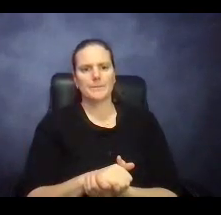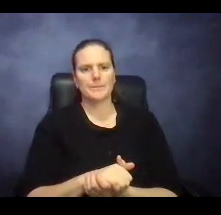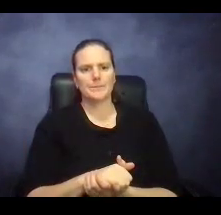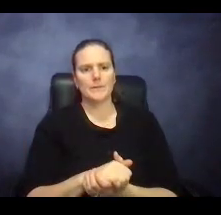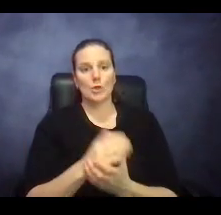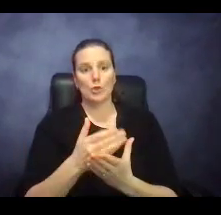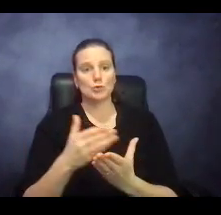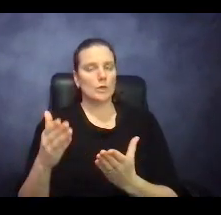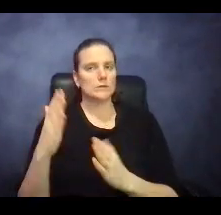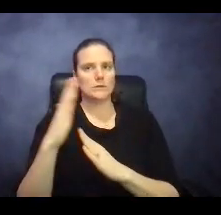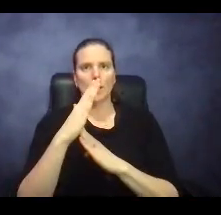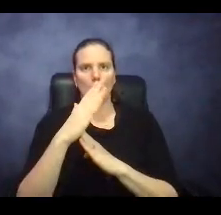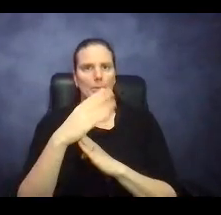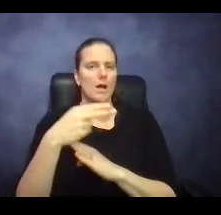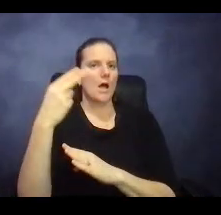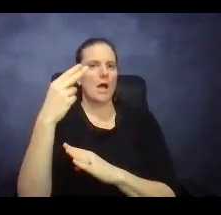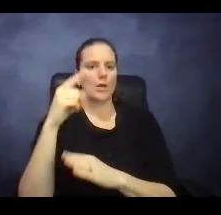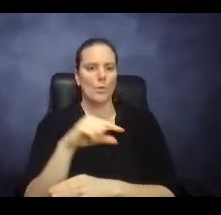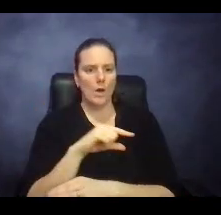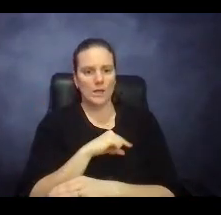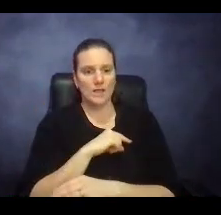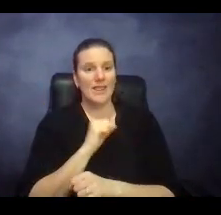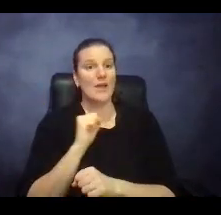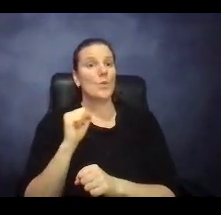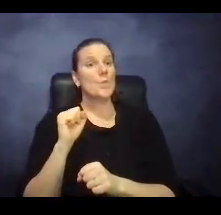is high quality and that they work, they work